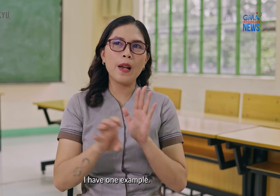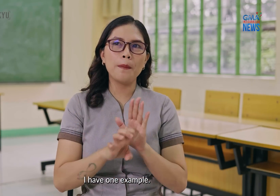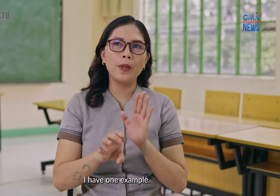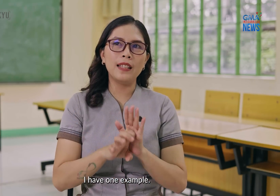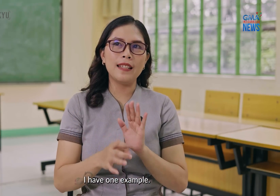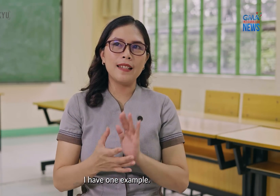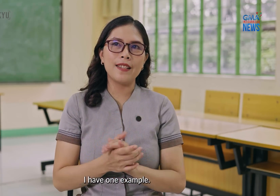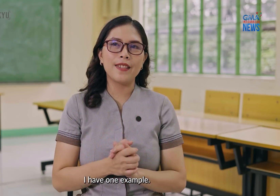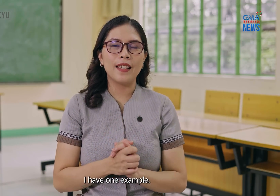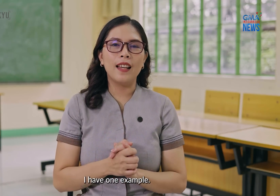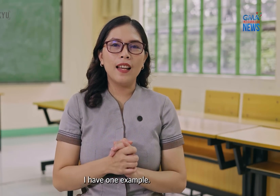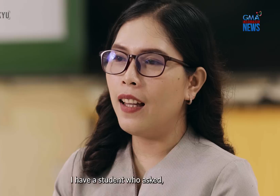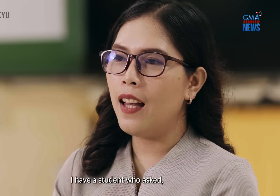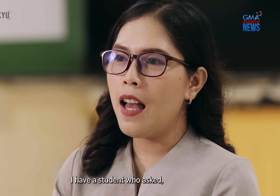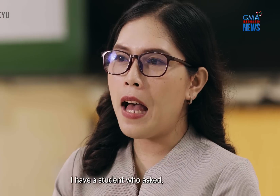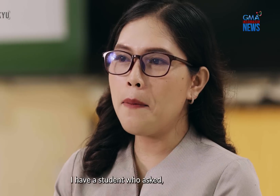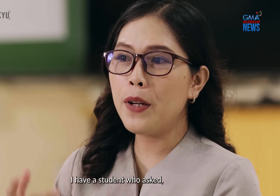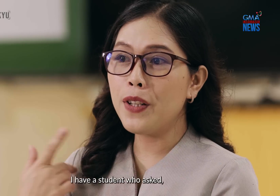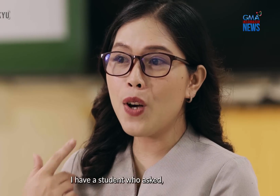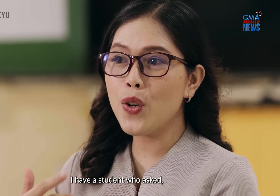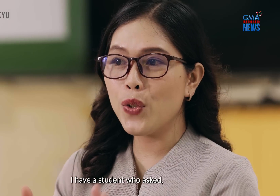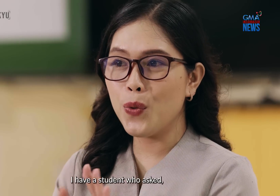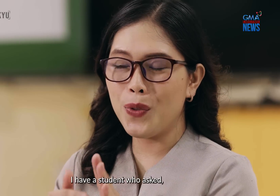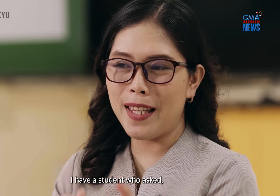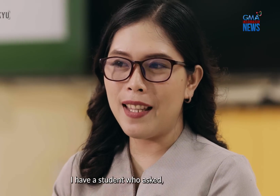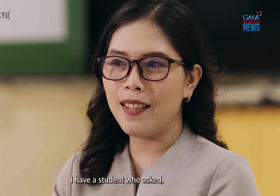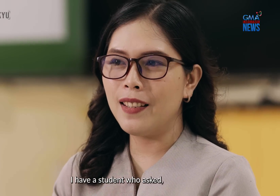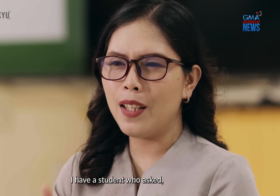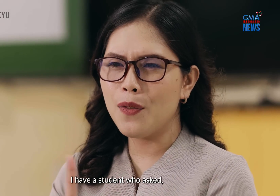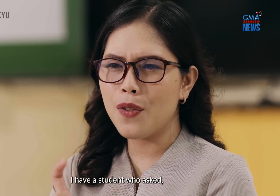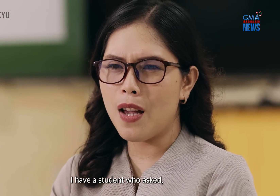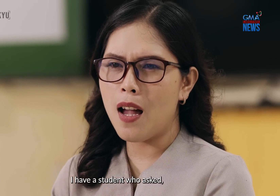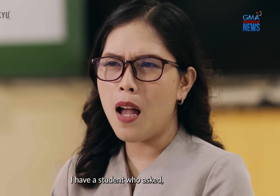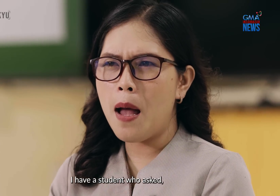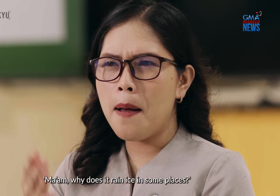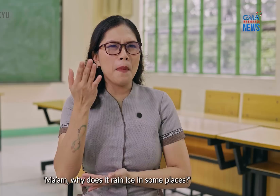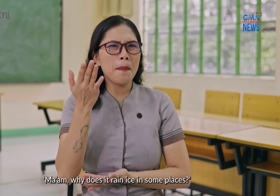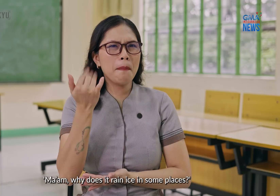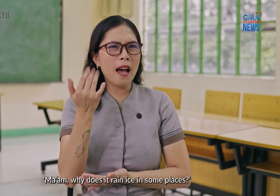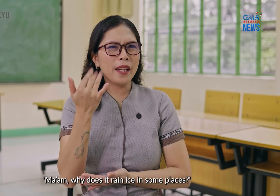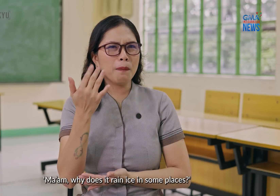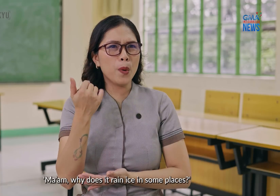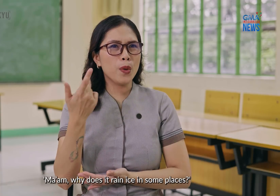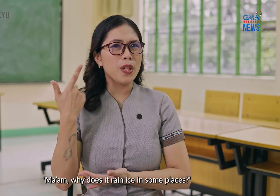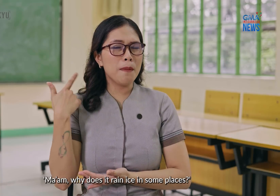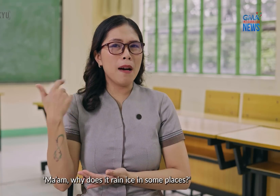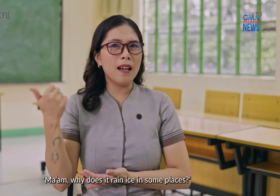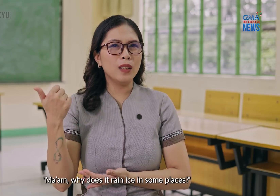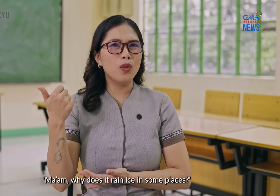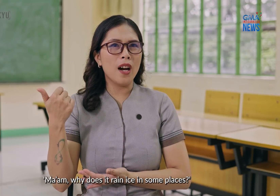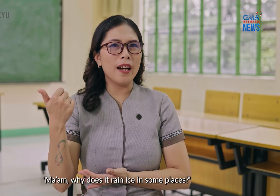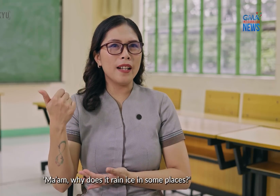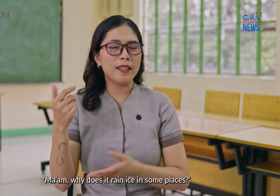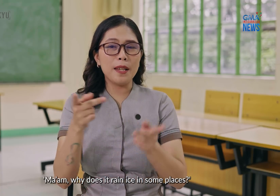we experienced typhoon. They became curious and asked questions about climate change.